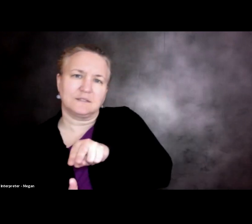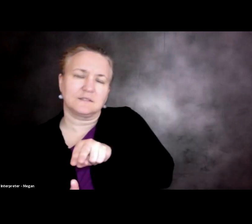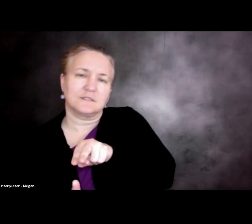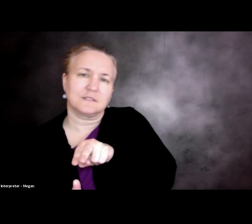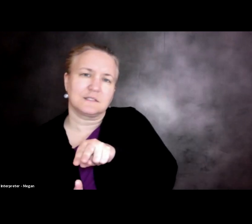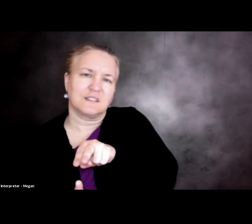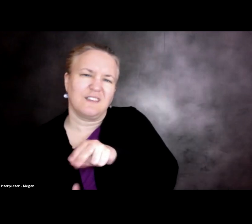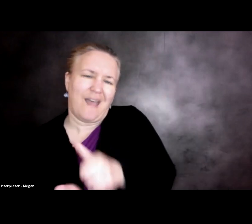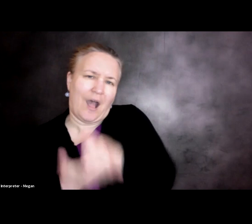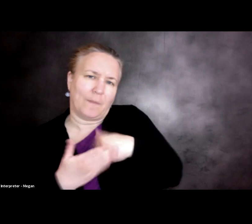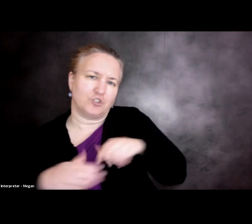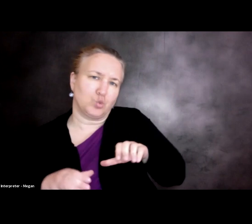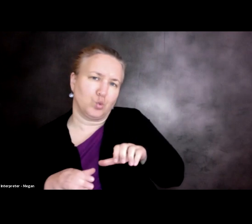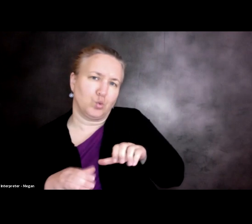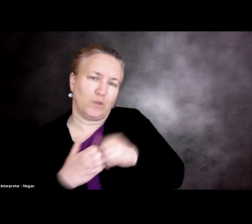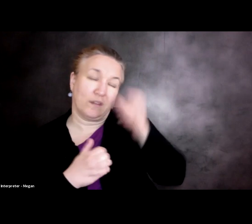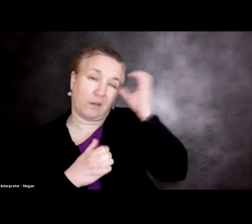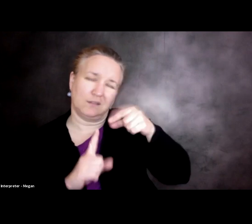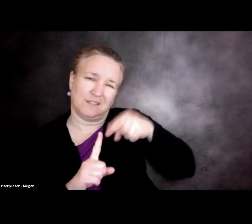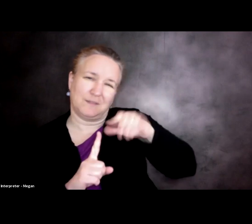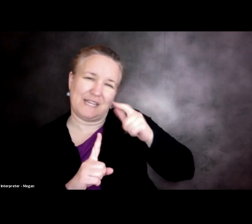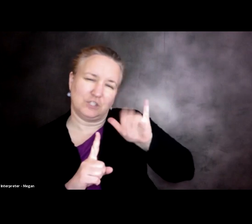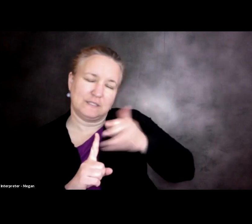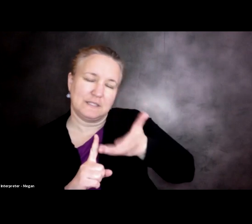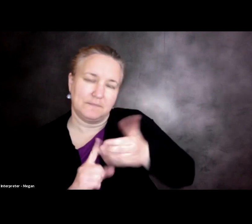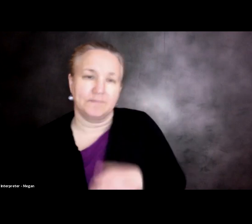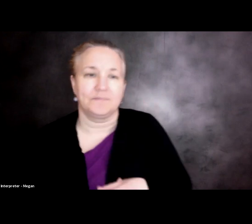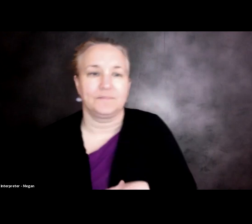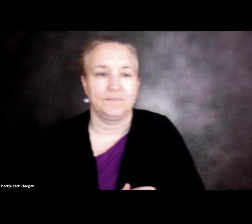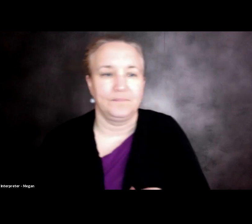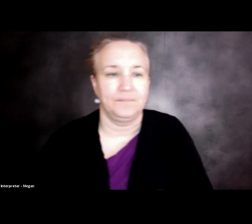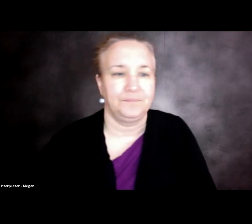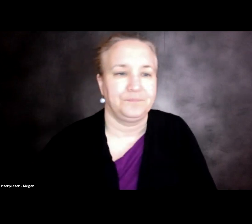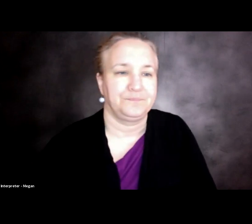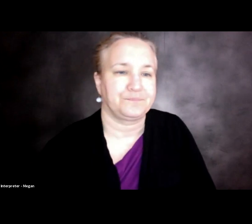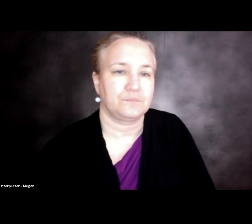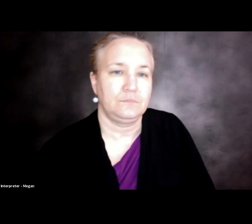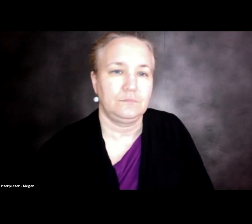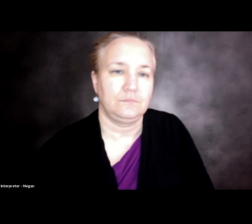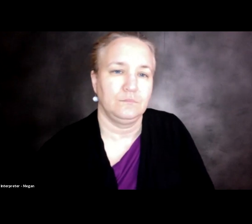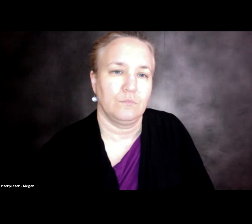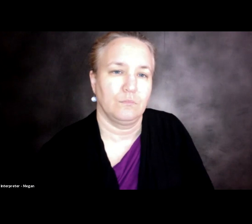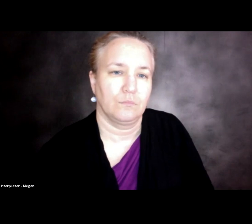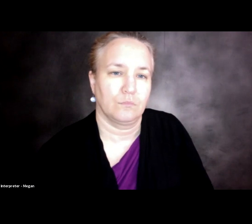help us do with the concept of agency? Seems to me that censoring children